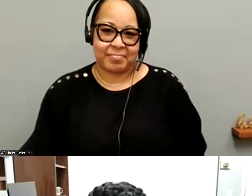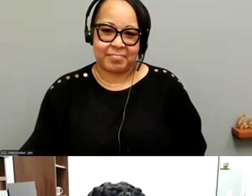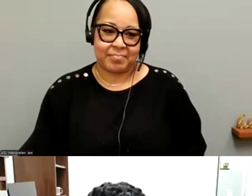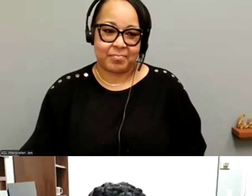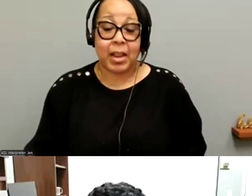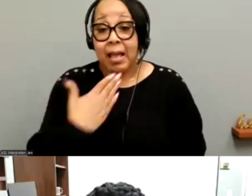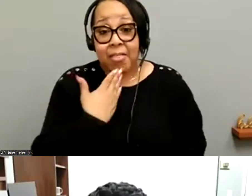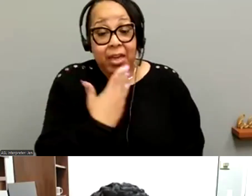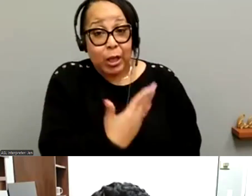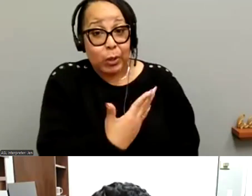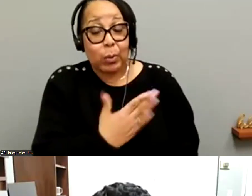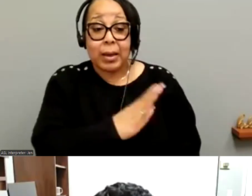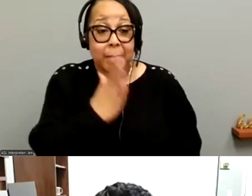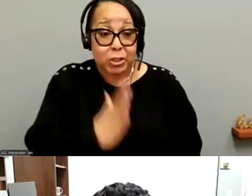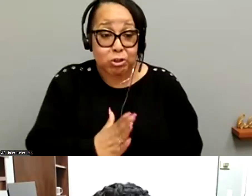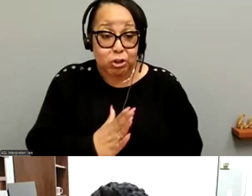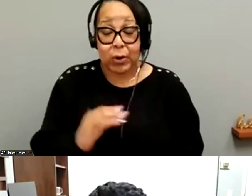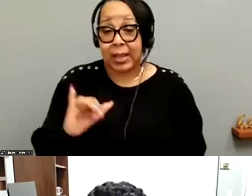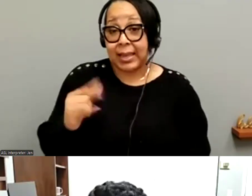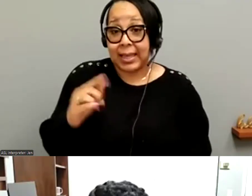13:15:19 >> ELLEN: Thank you, 13:15:22 Commissioner Ige. Thank you,